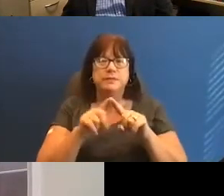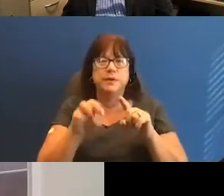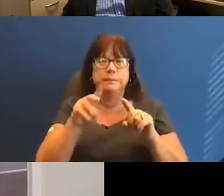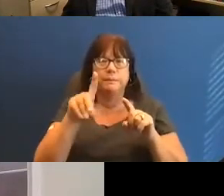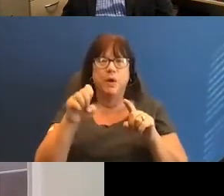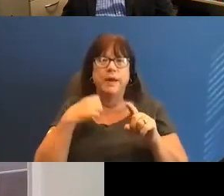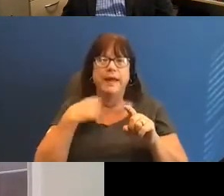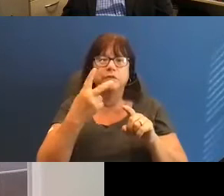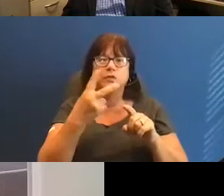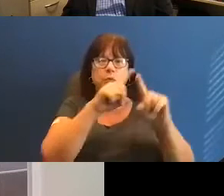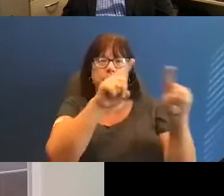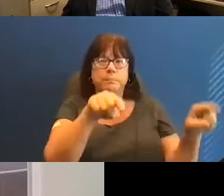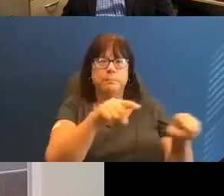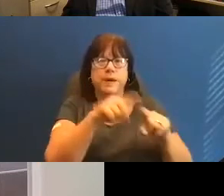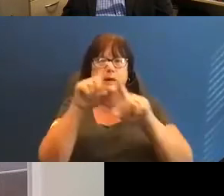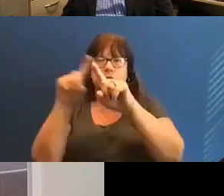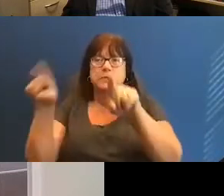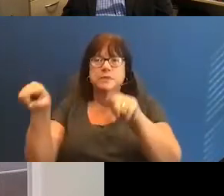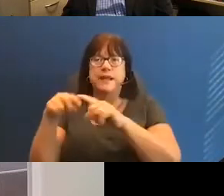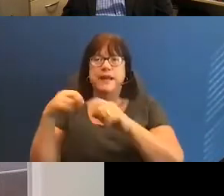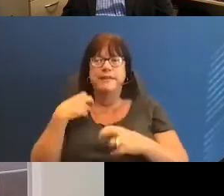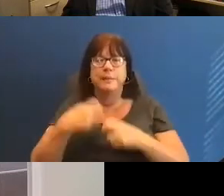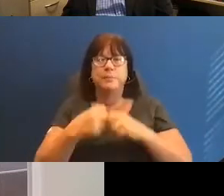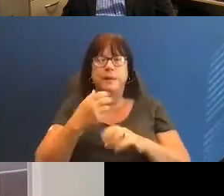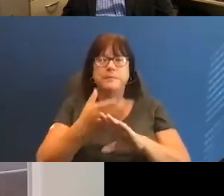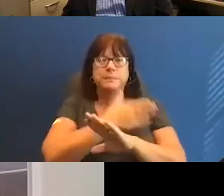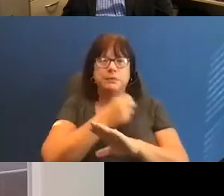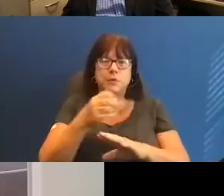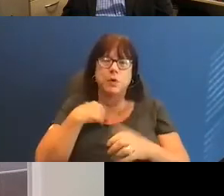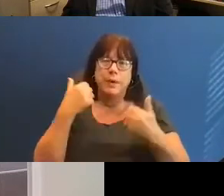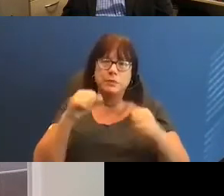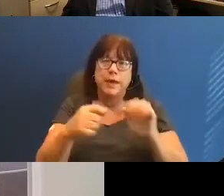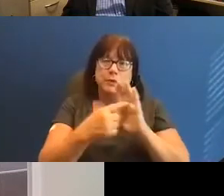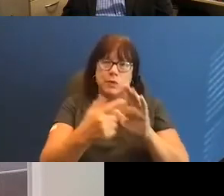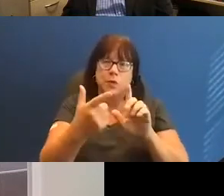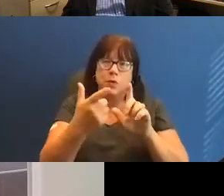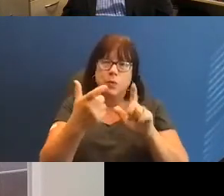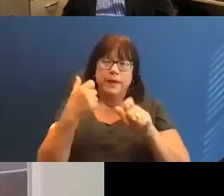I'll try to walk through this very quickly. This is a chart from the US Bureau of Labor Statistics.